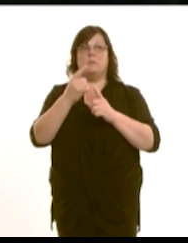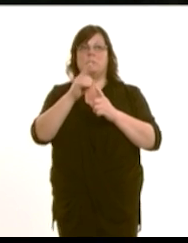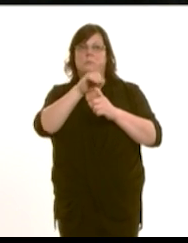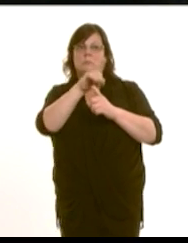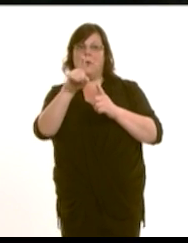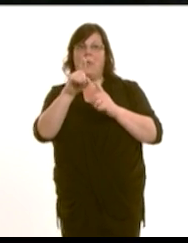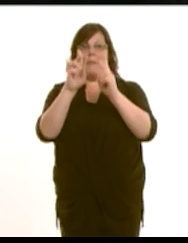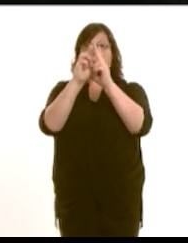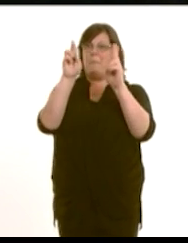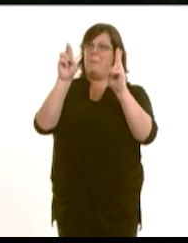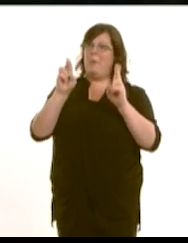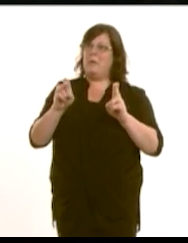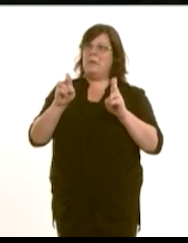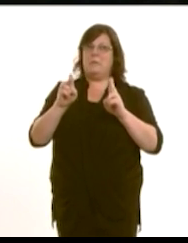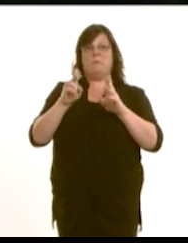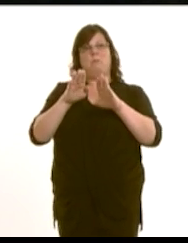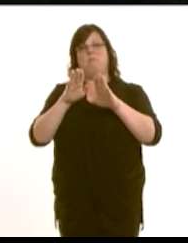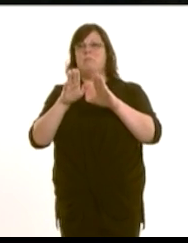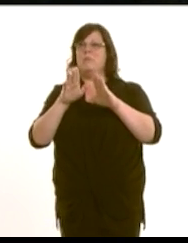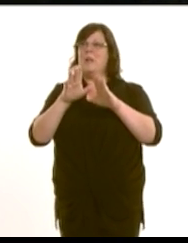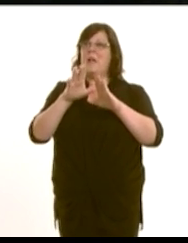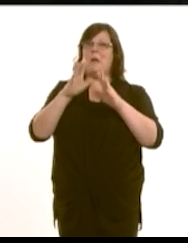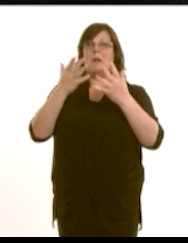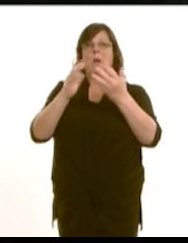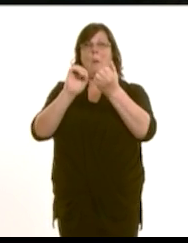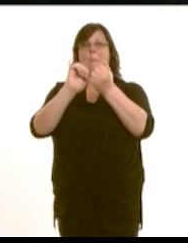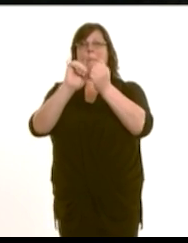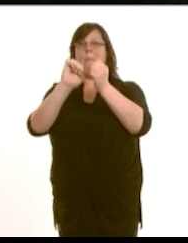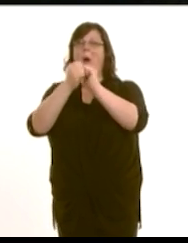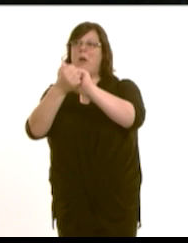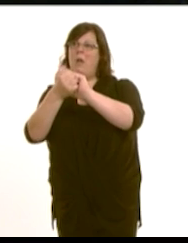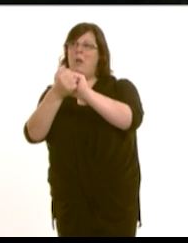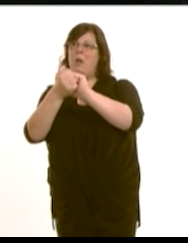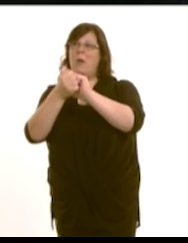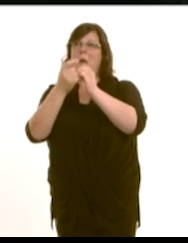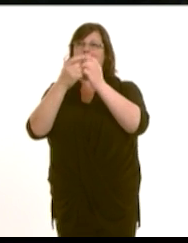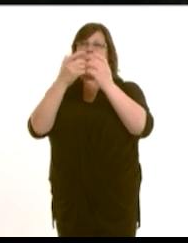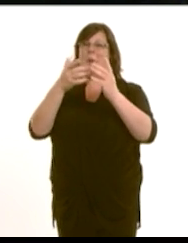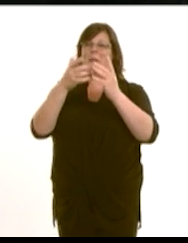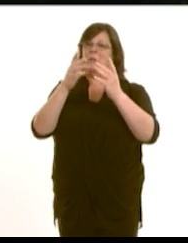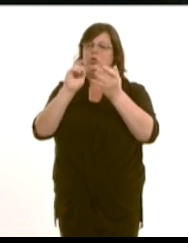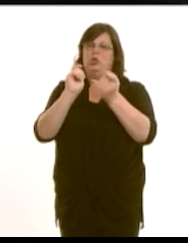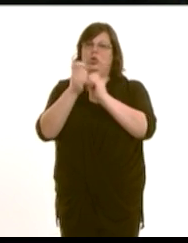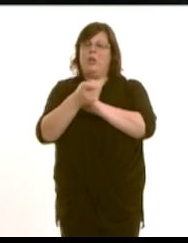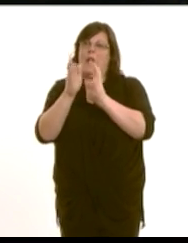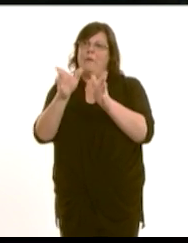premises if their practices cease to operate, which is a barrier for recruiting GPs, especially